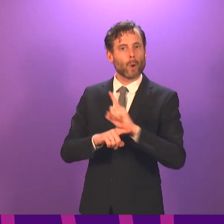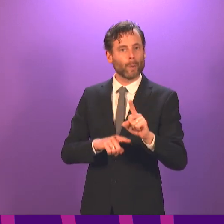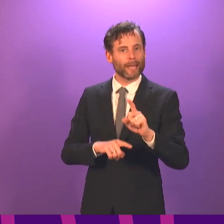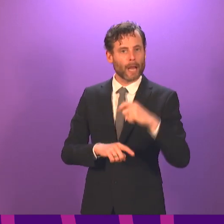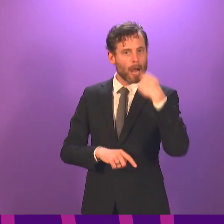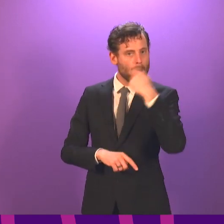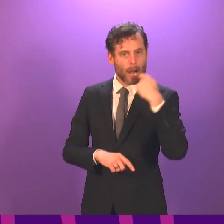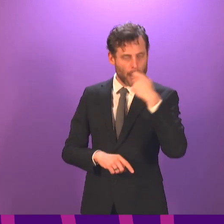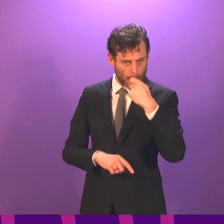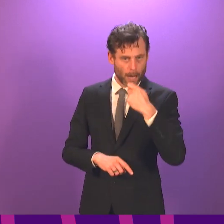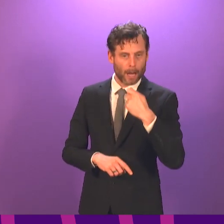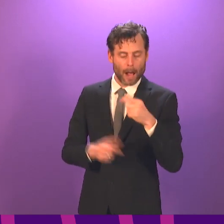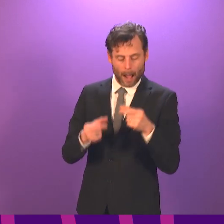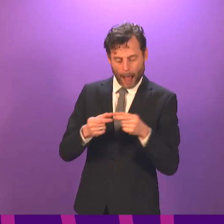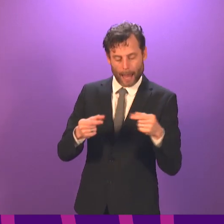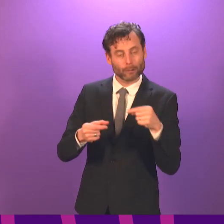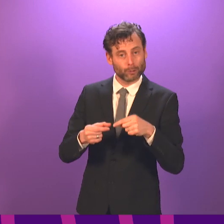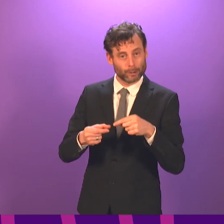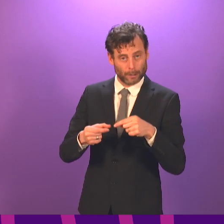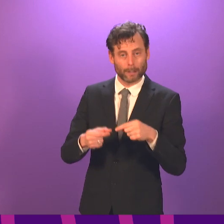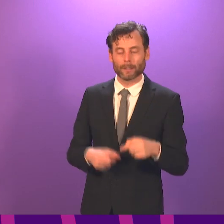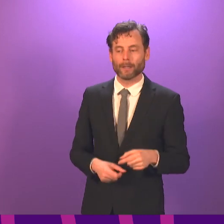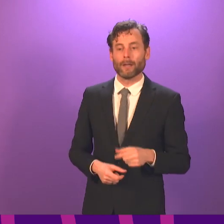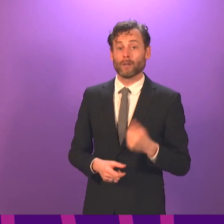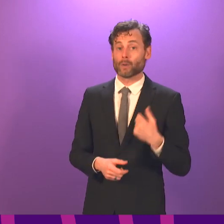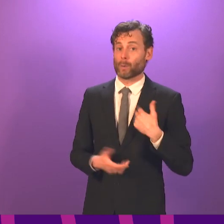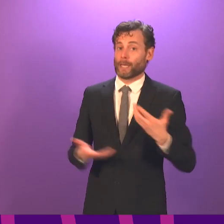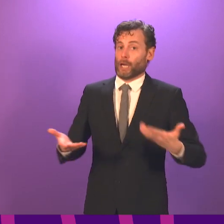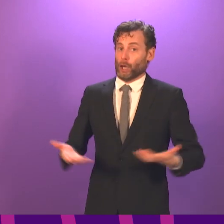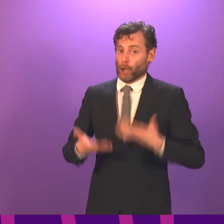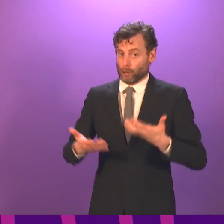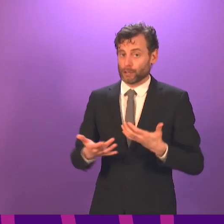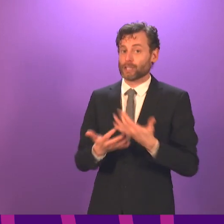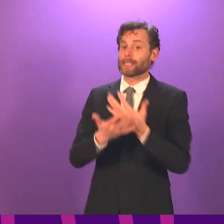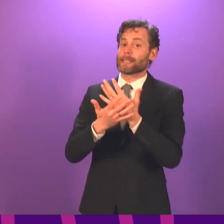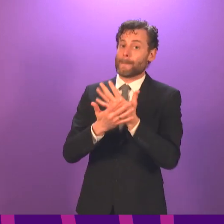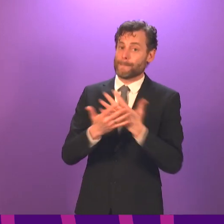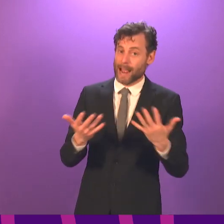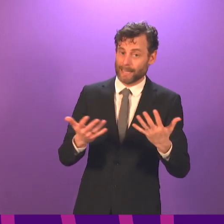5 and 6. I encourage use of the tests by as many staff and senior phase pupils as possible